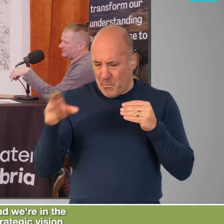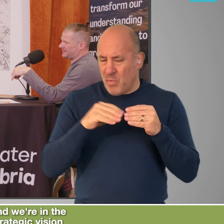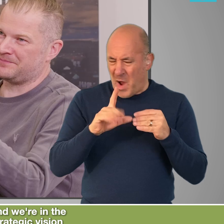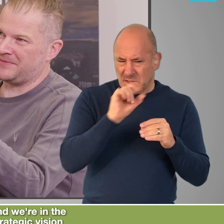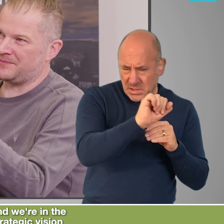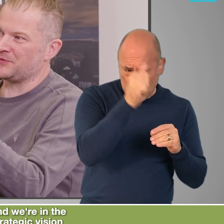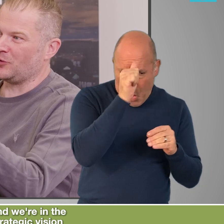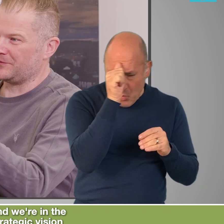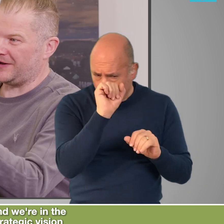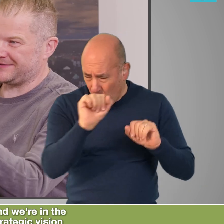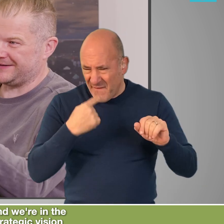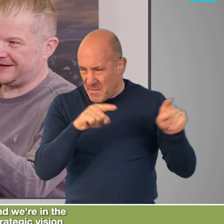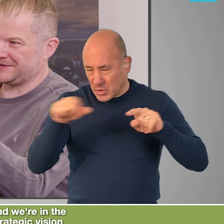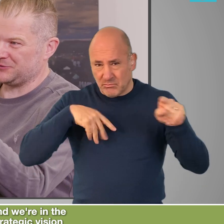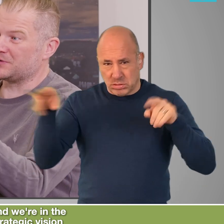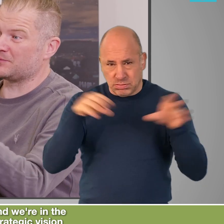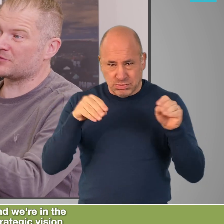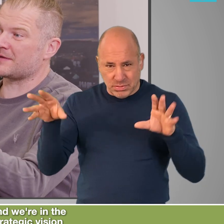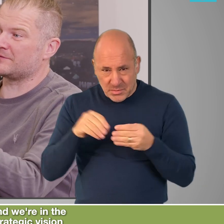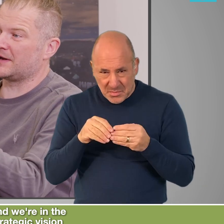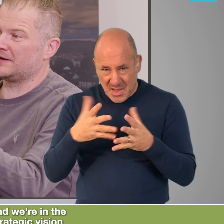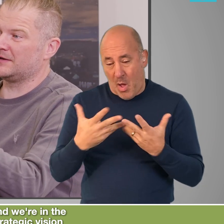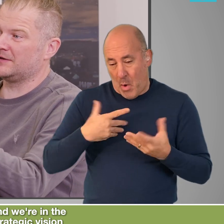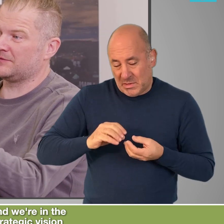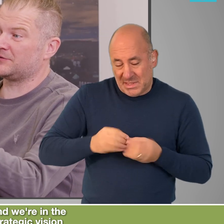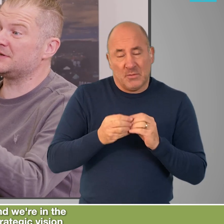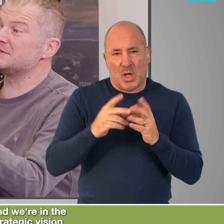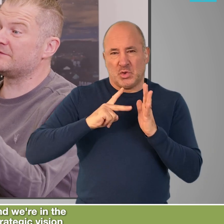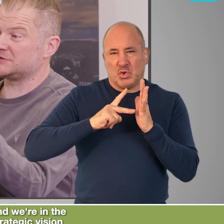We've absorbed that and we're in the process of writing a strategic vision